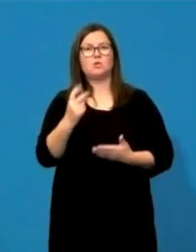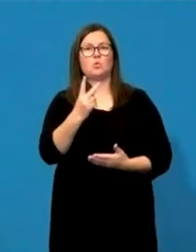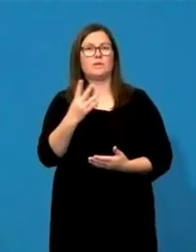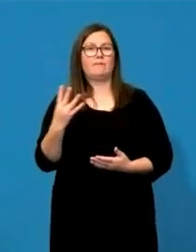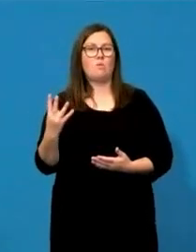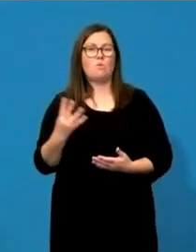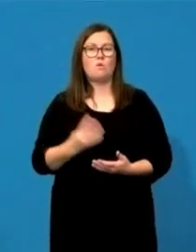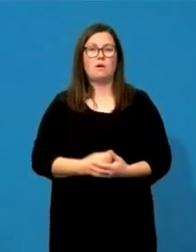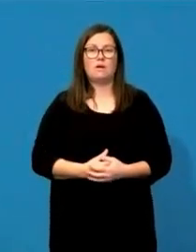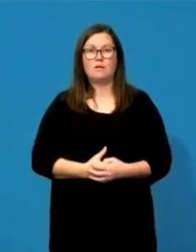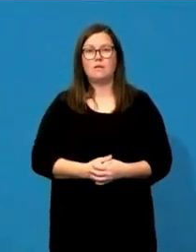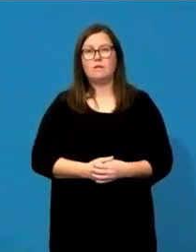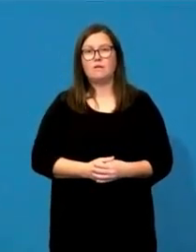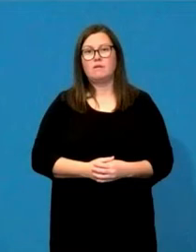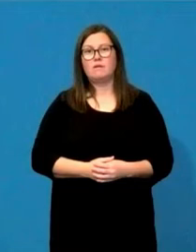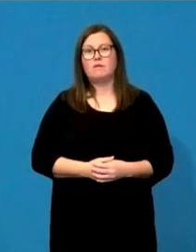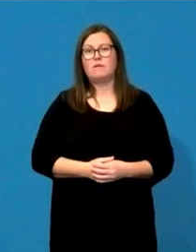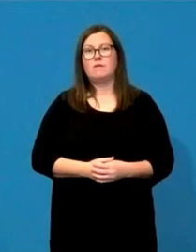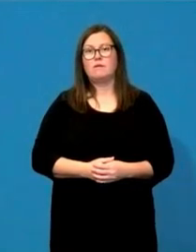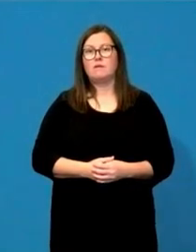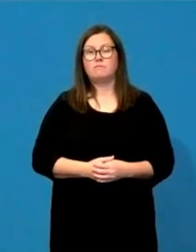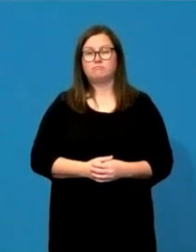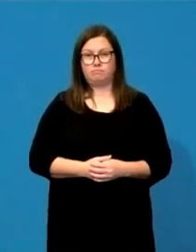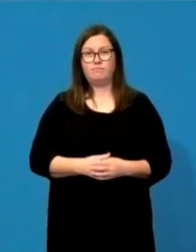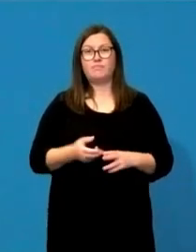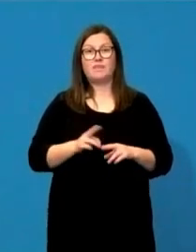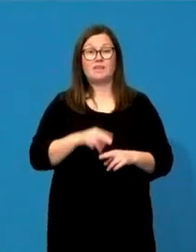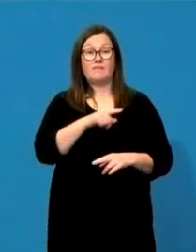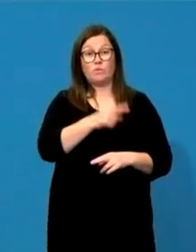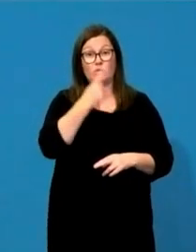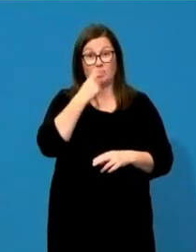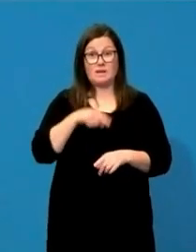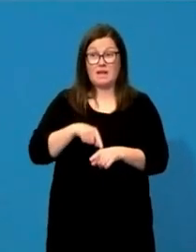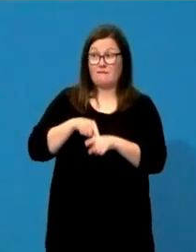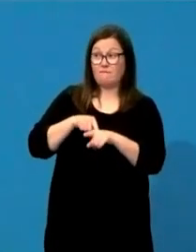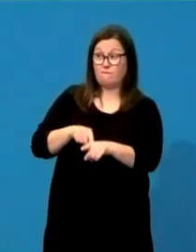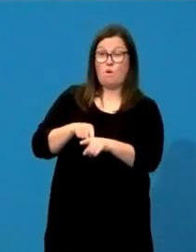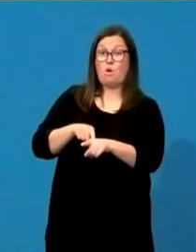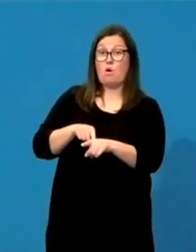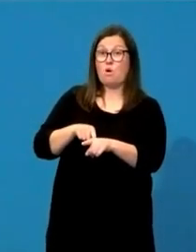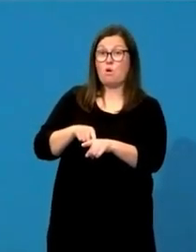I will be grateful, then, if you would follow the instructions of my associate, who will